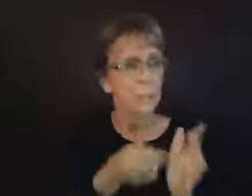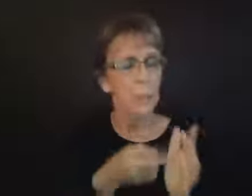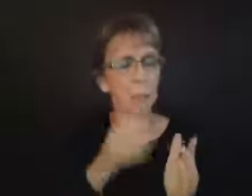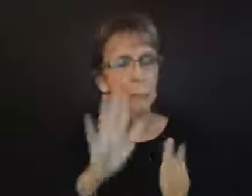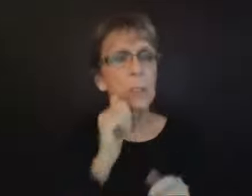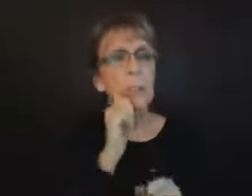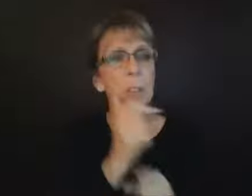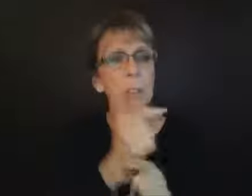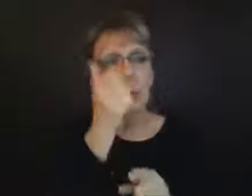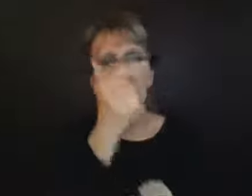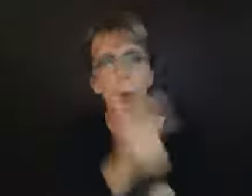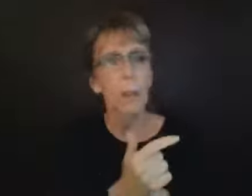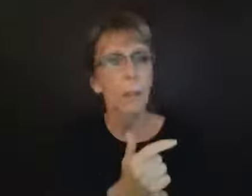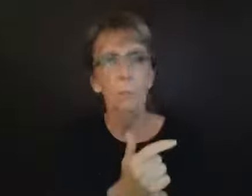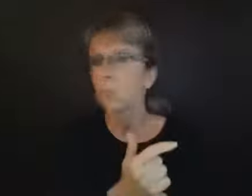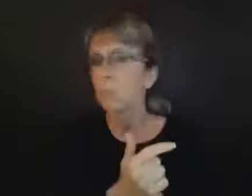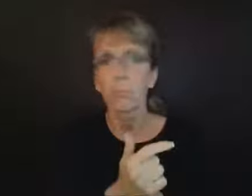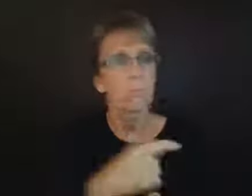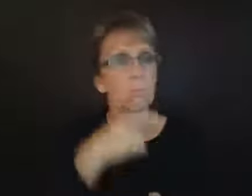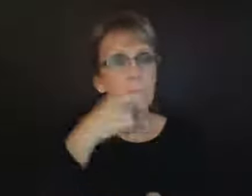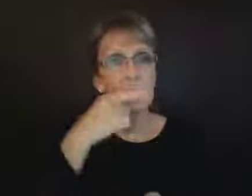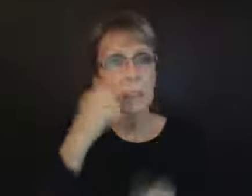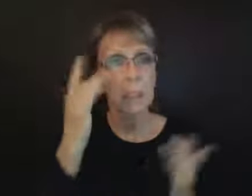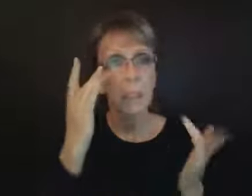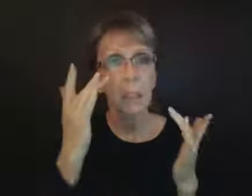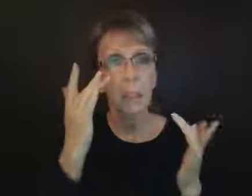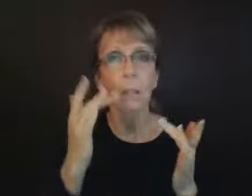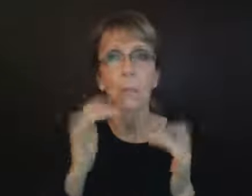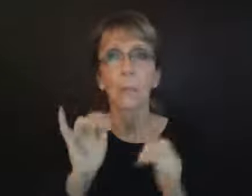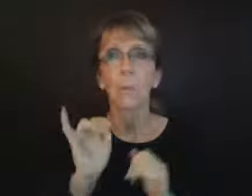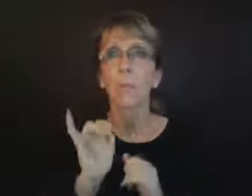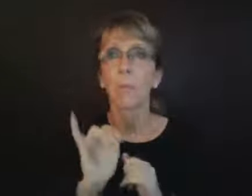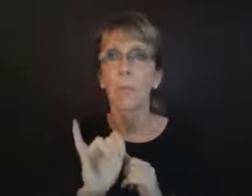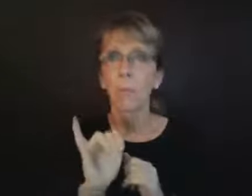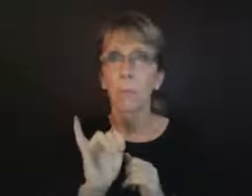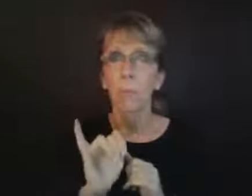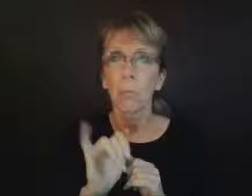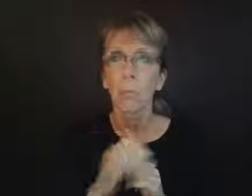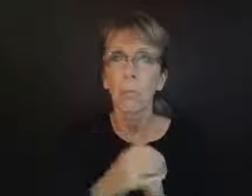Or sometimes they were not deaf-blind - they were hearing/sighted...